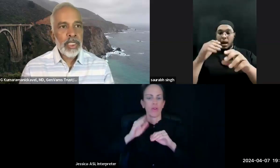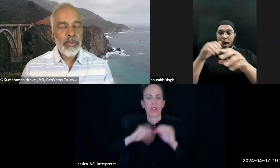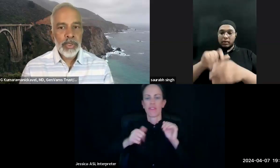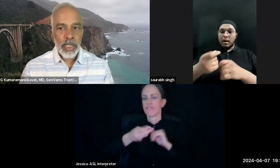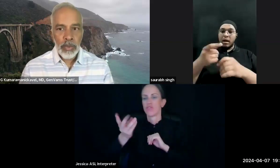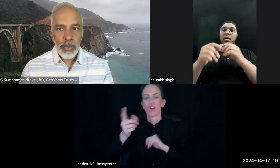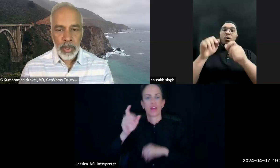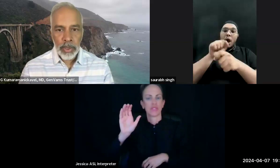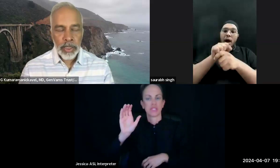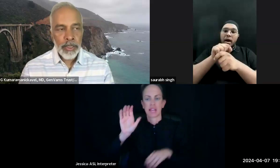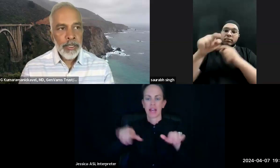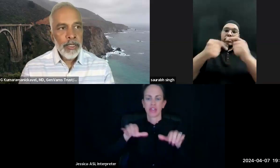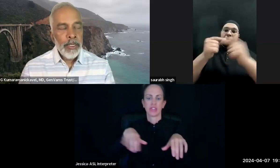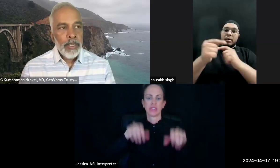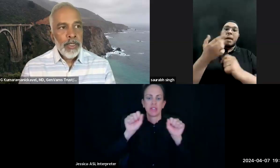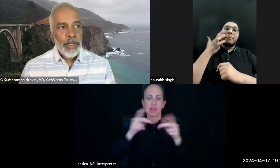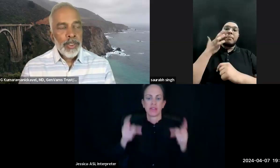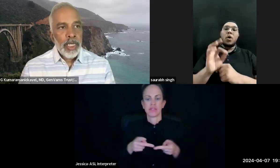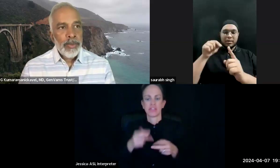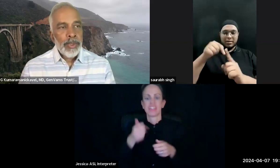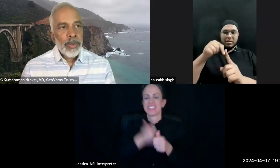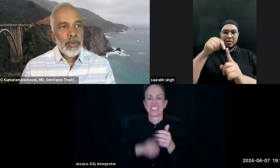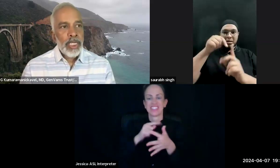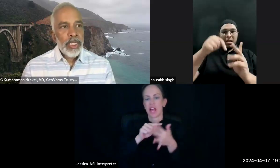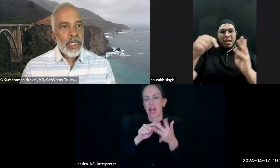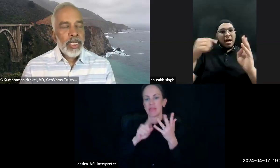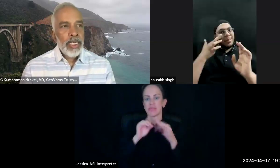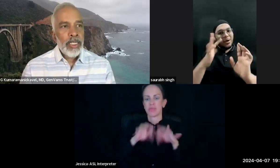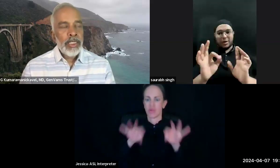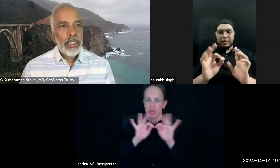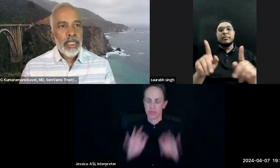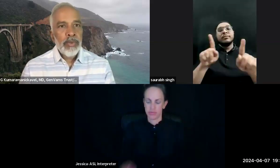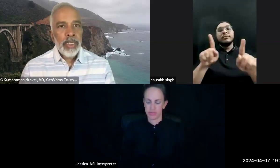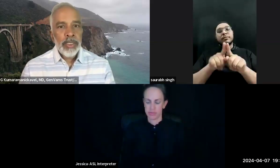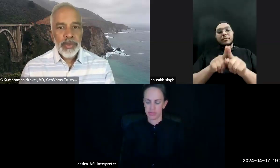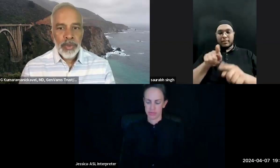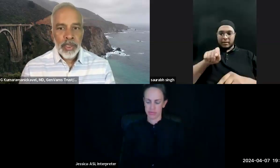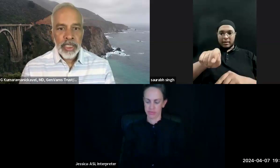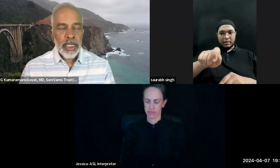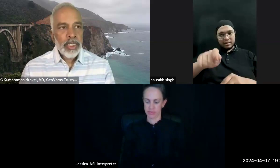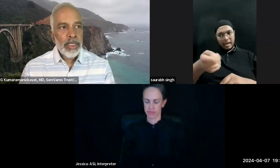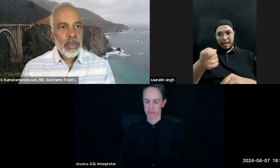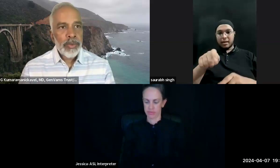step is very important. So therefore putting in the key is equivalent to Photon striking your